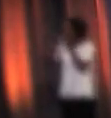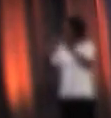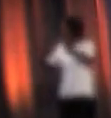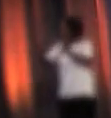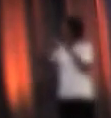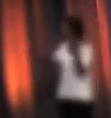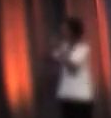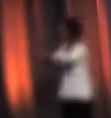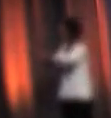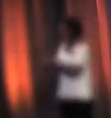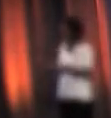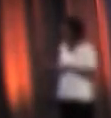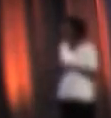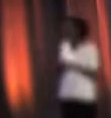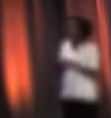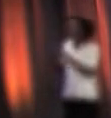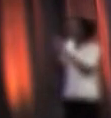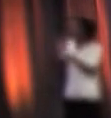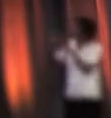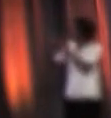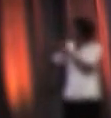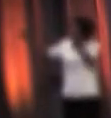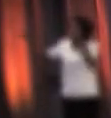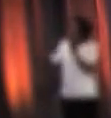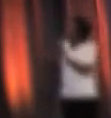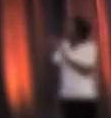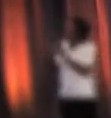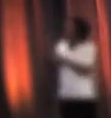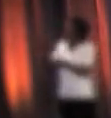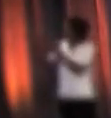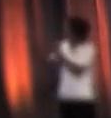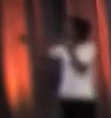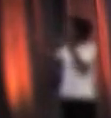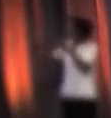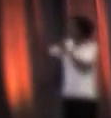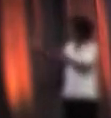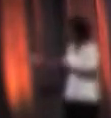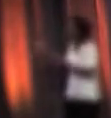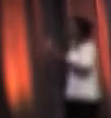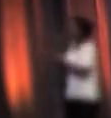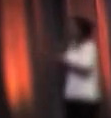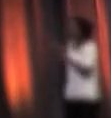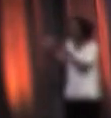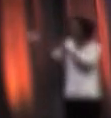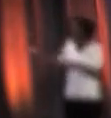Today, administered by the Jodi Mattes Trust, a UK registered charity, the Jodi awards are given